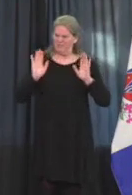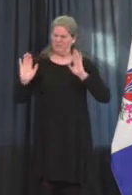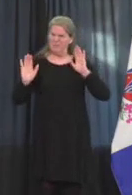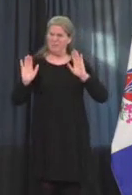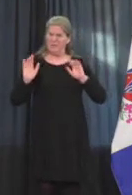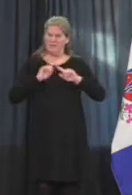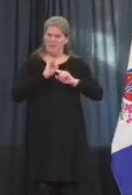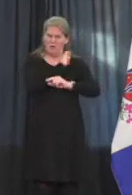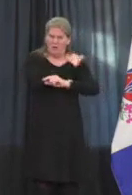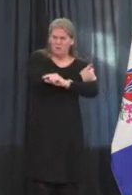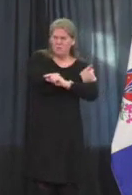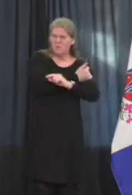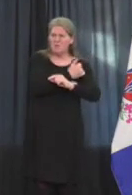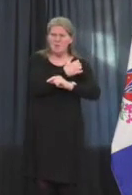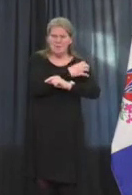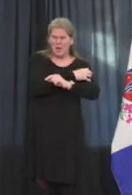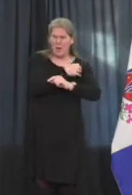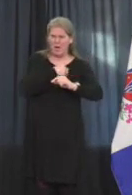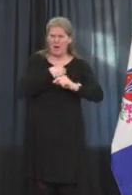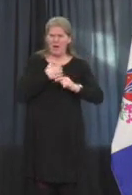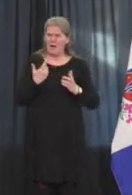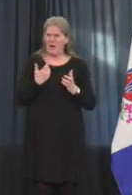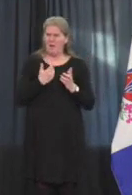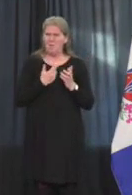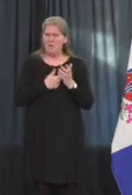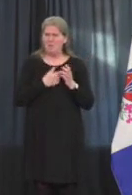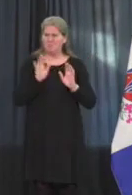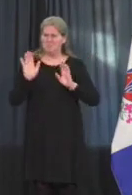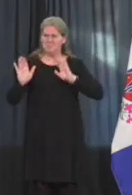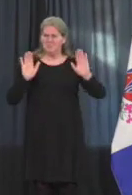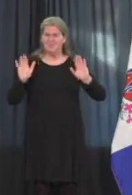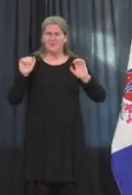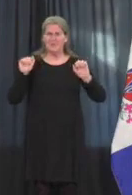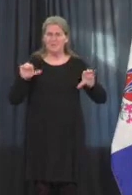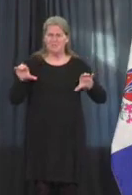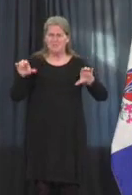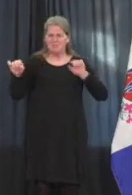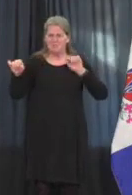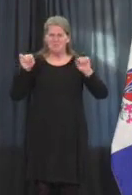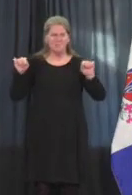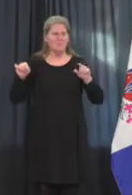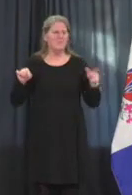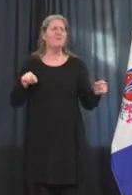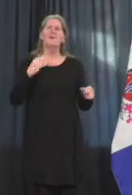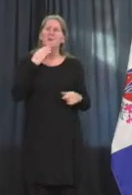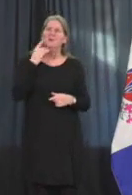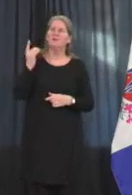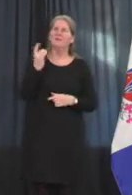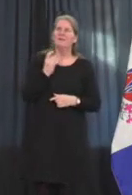OR WHAT, WHAT EACH CAN DO? THANKS GABRIELLE.